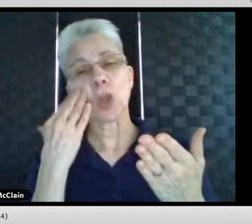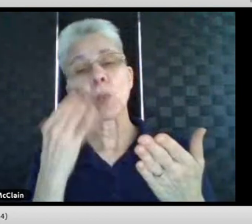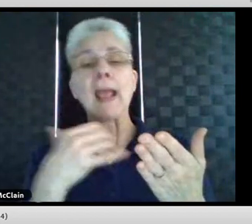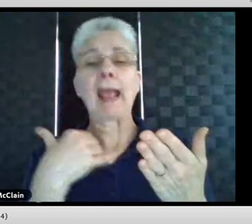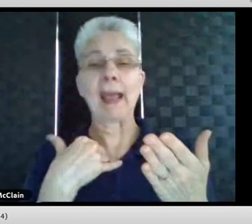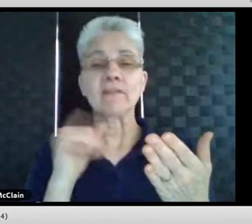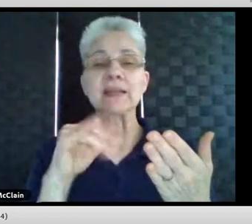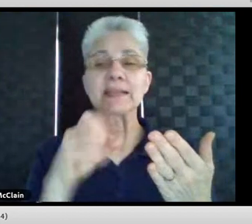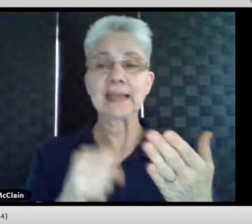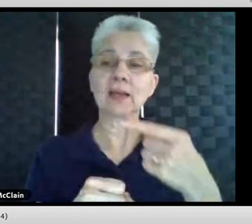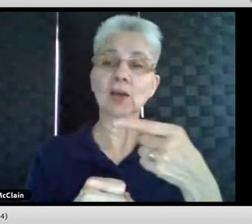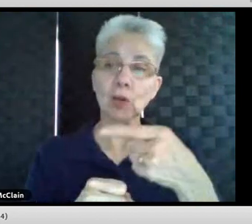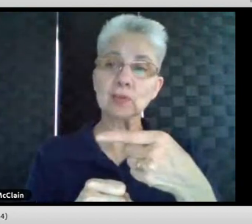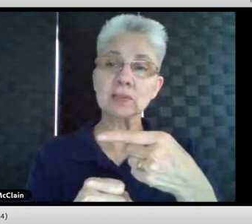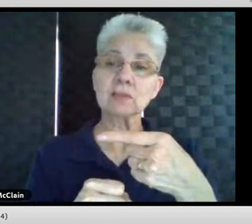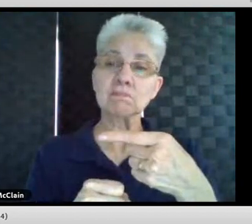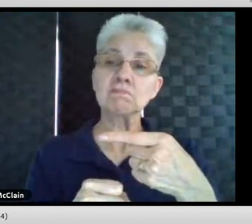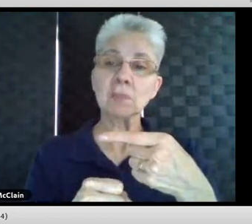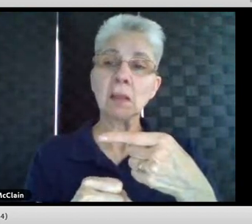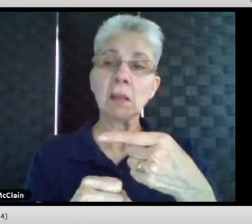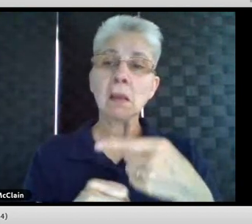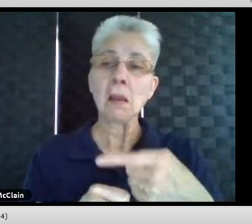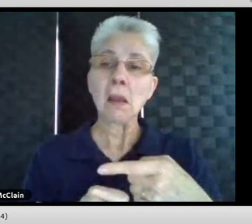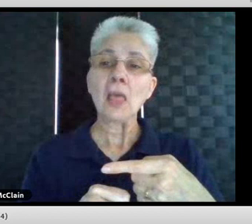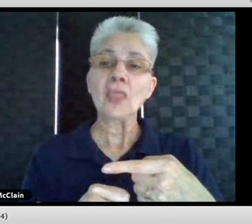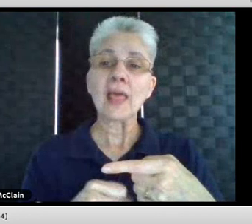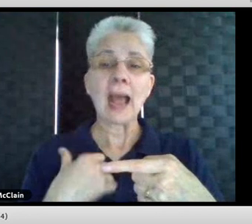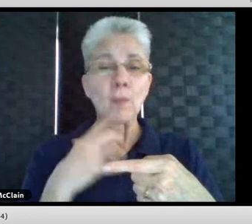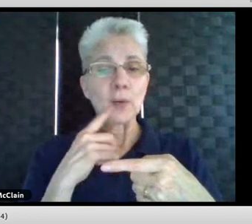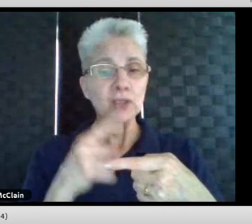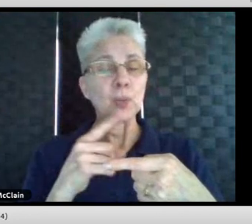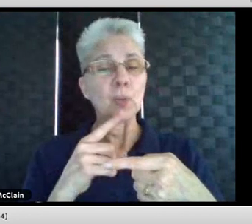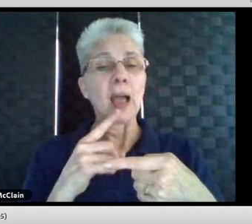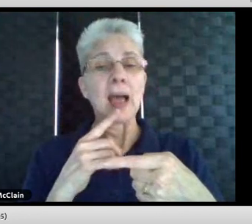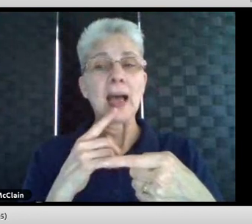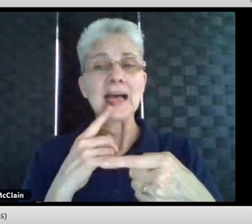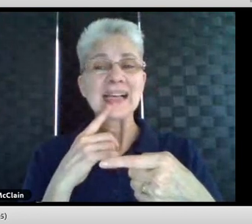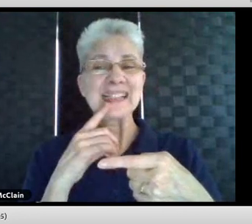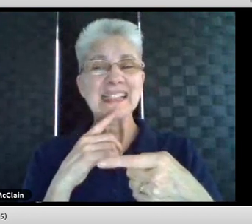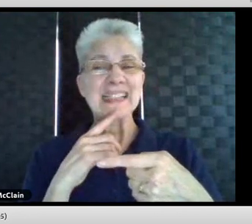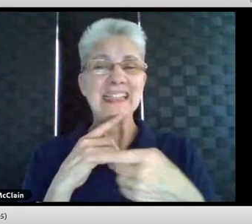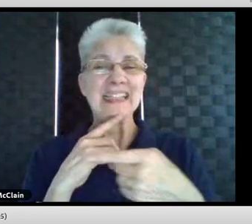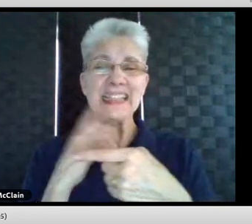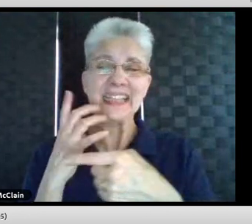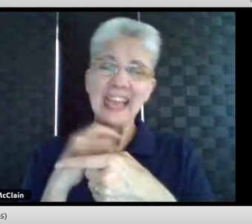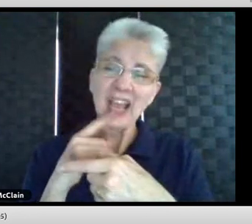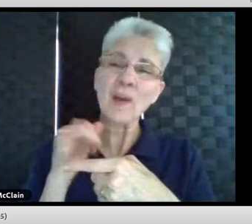or I work on those skills, I want to do a skilled reference interview. I want the flow of the interaction or the chat,